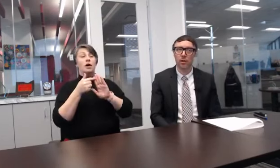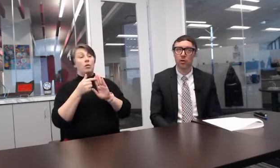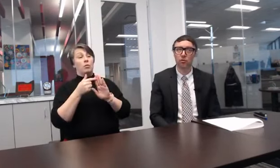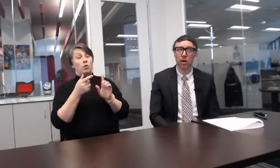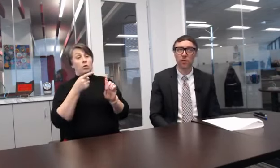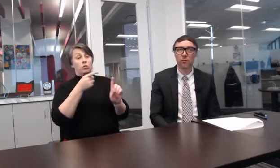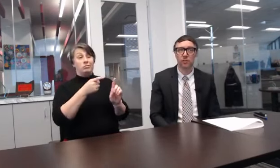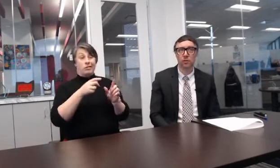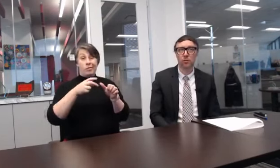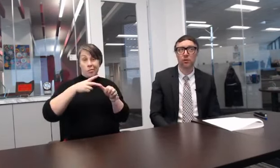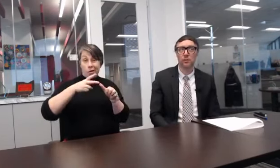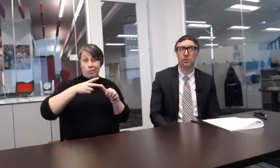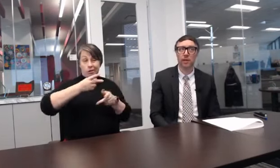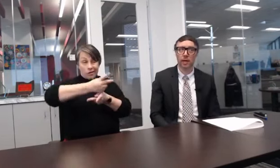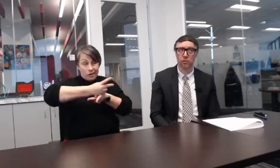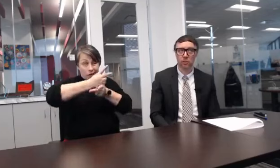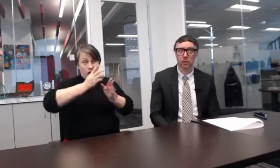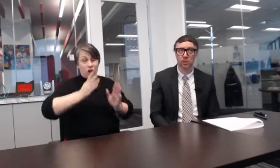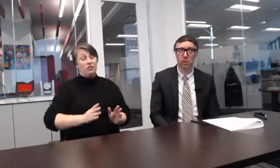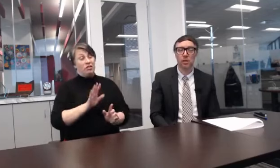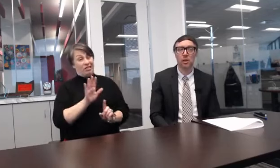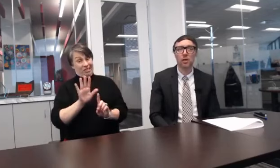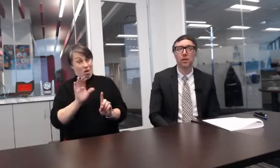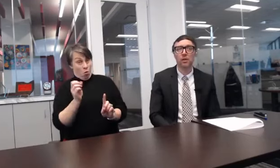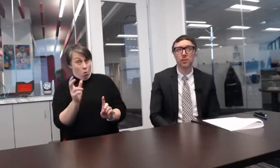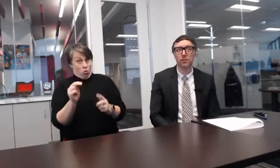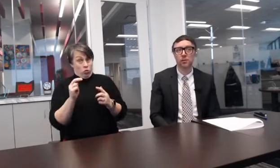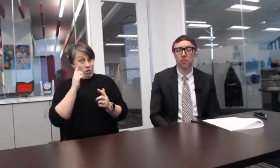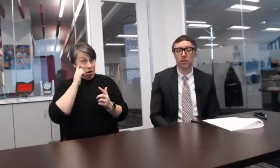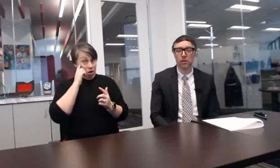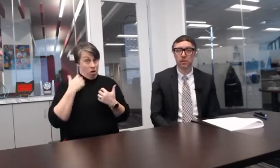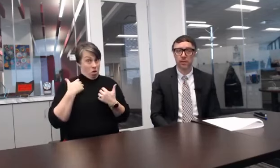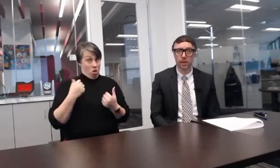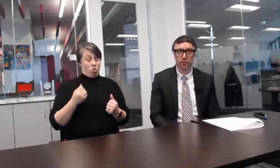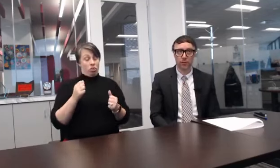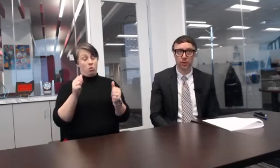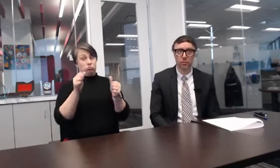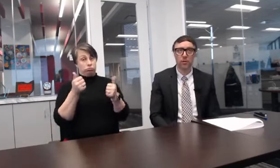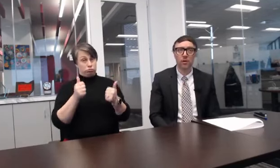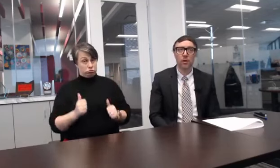or chronic physical or psychiatric condition limits their ability to care for you.